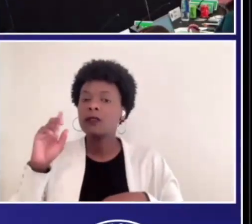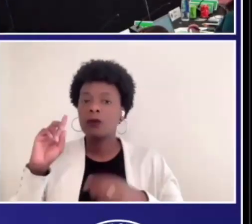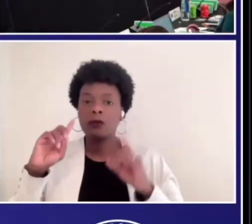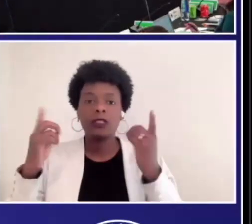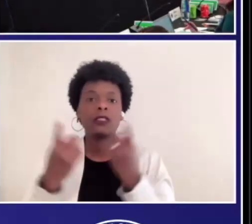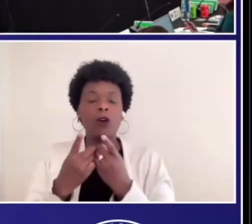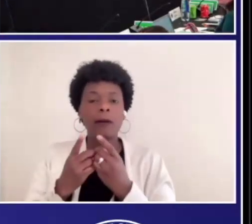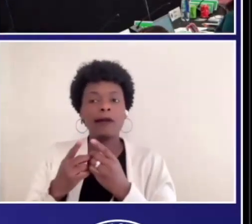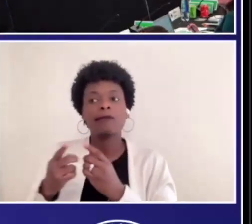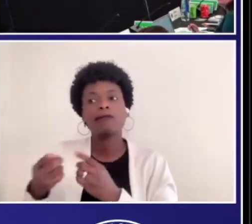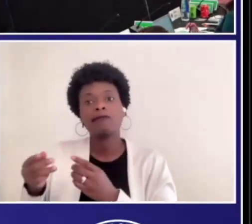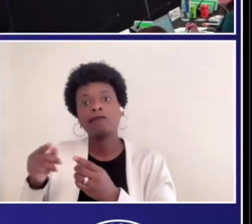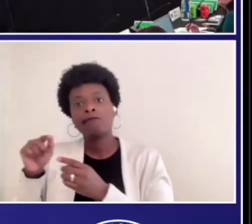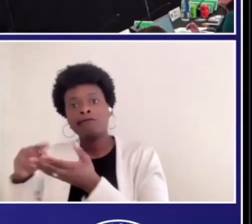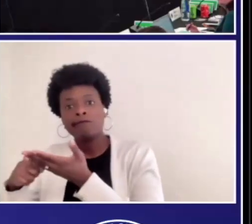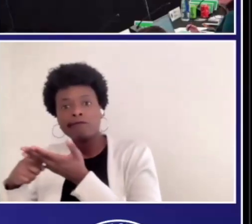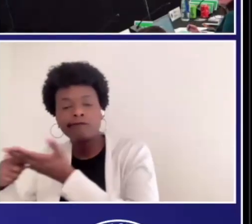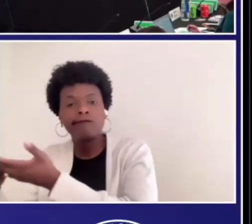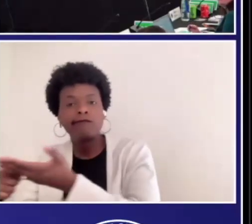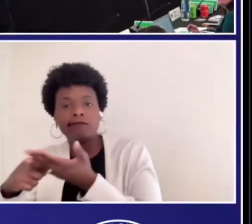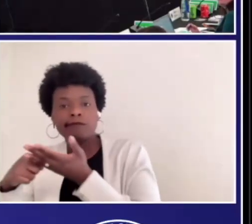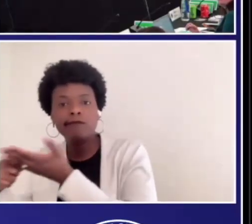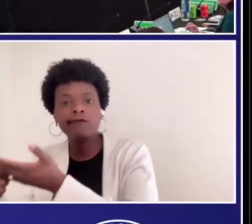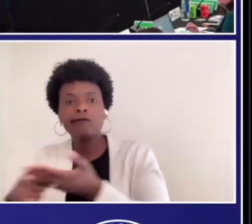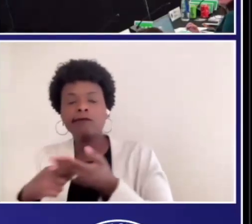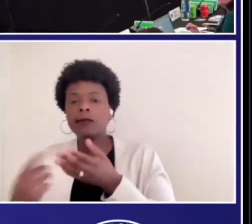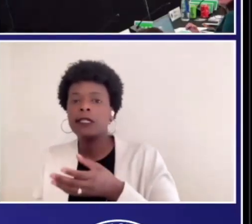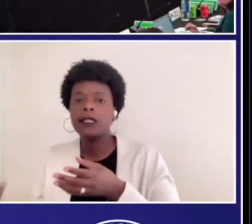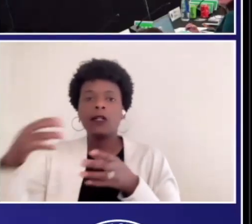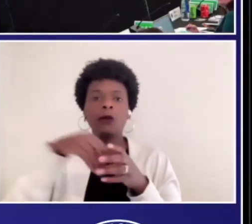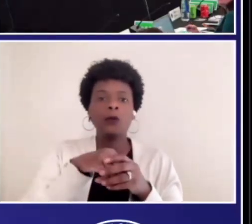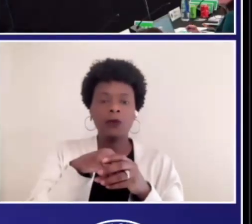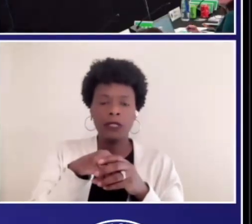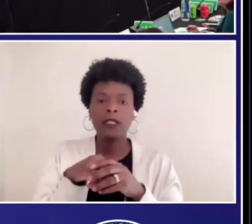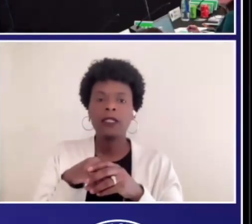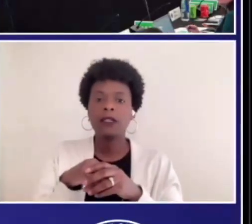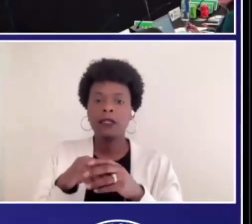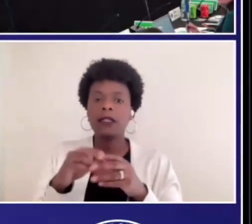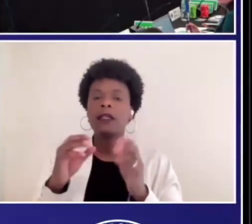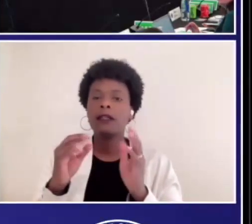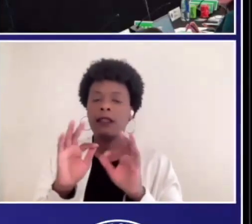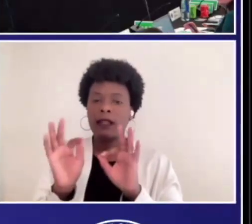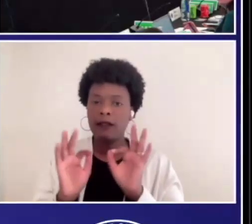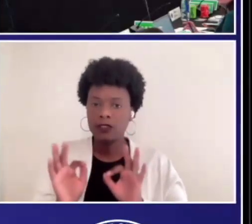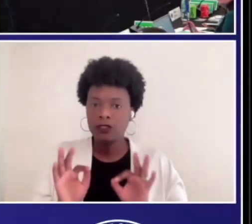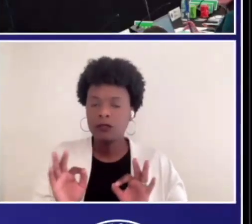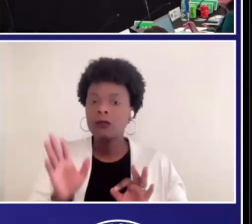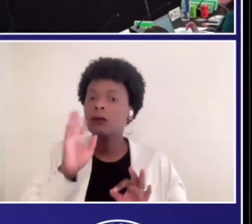went back and had thoughtful conversations about including that in the definition. And what we will do is we will write into